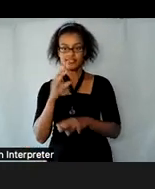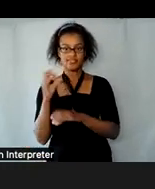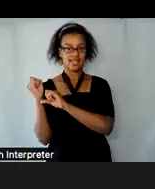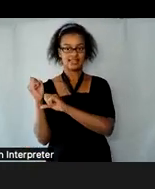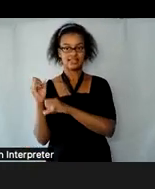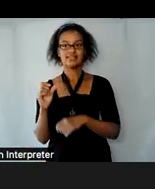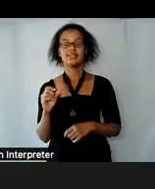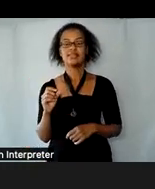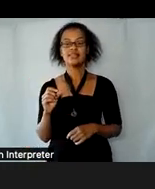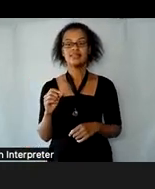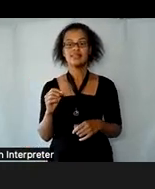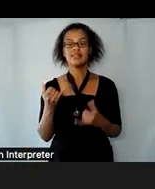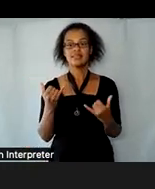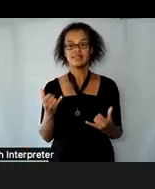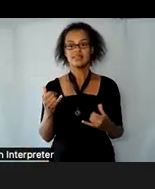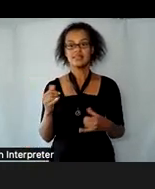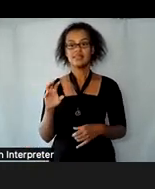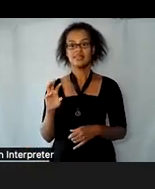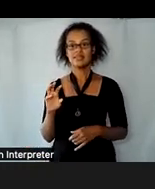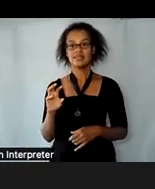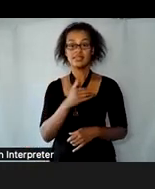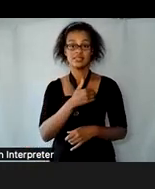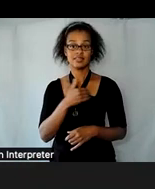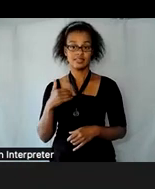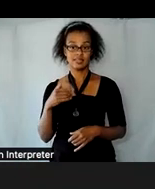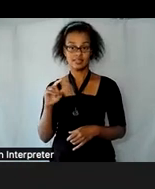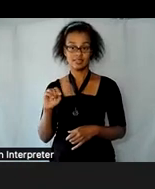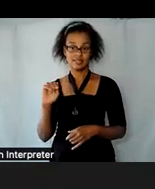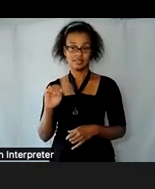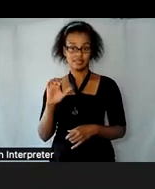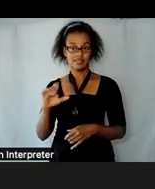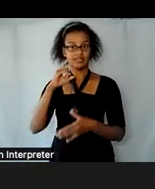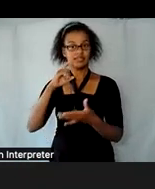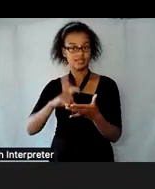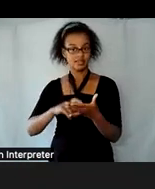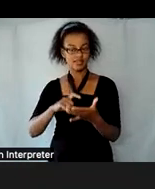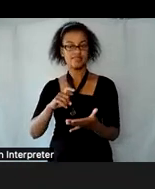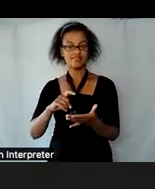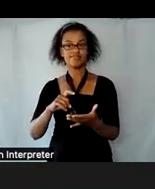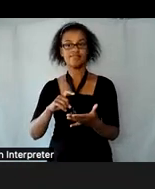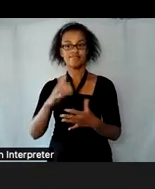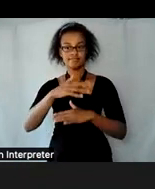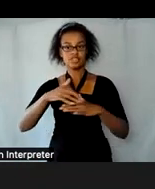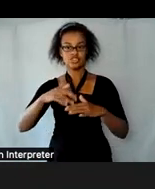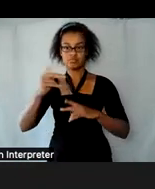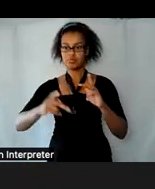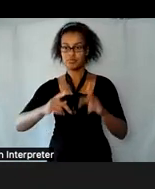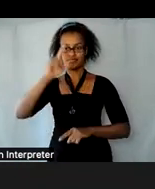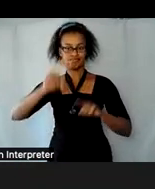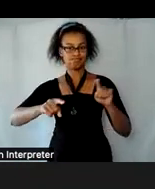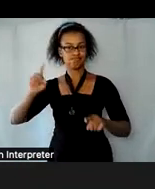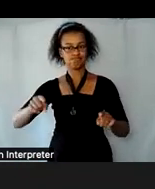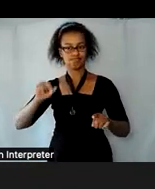Toronto Arts Council acknowledges the diversity of the first peoples of this area and recognizes